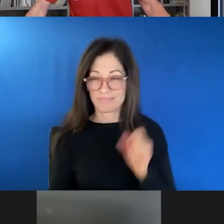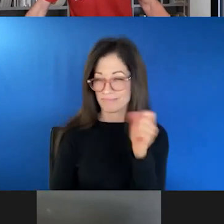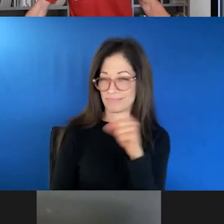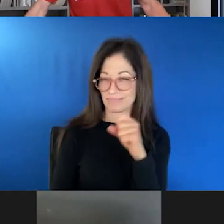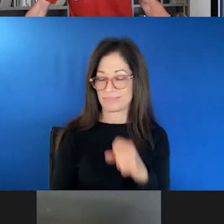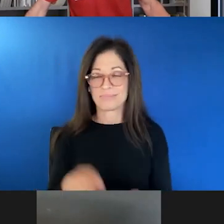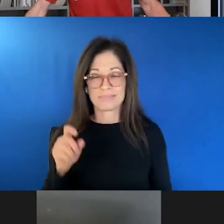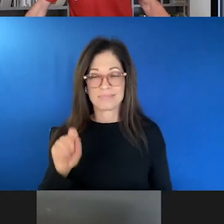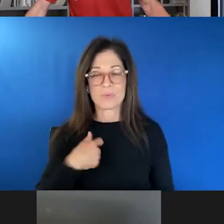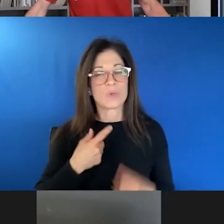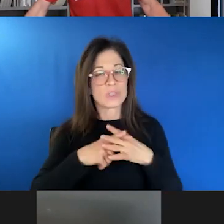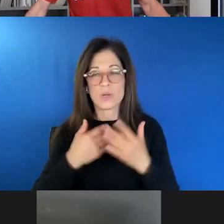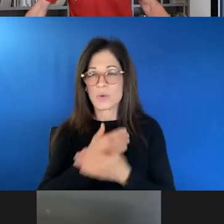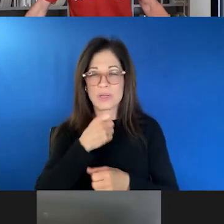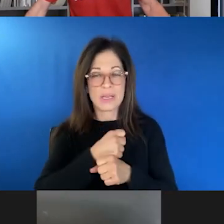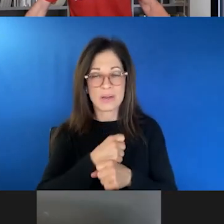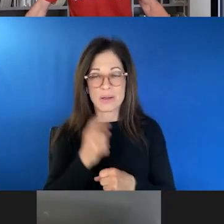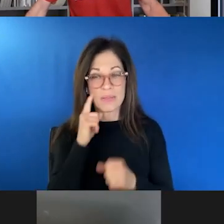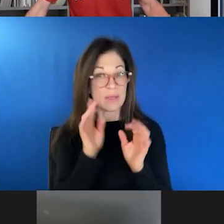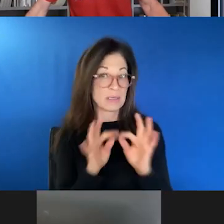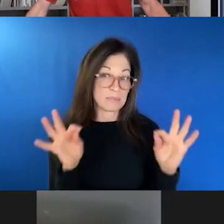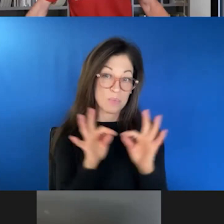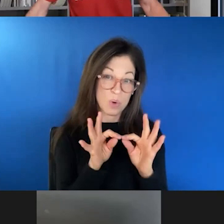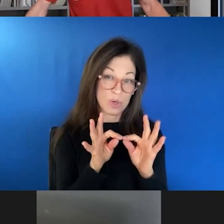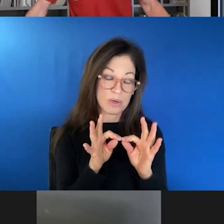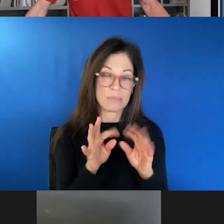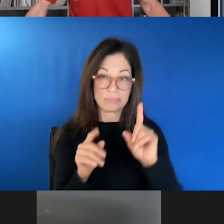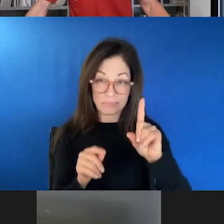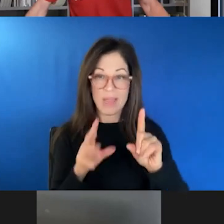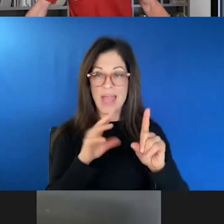YEAR. I THINK IT IS -- DOCTOR SHAW AND SABRINA